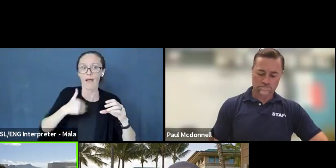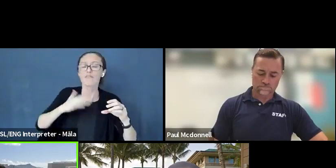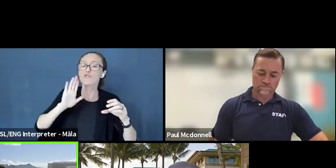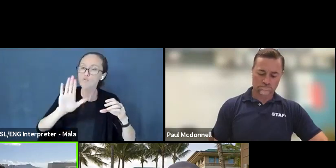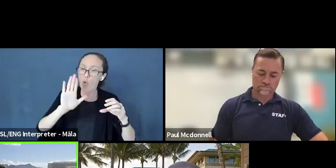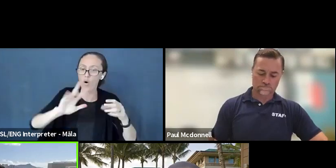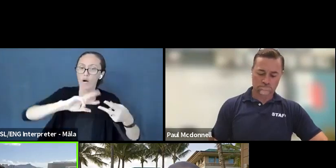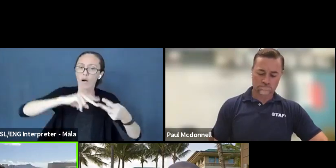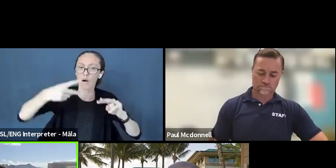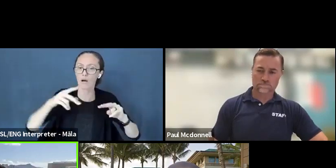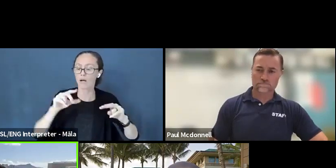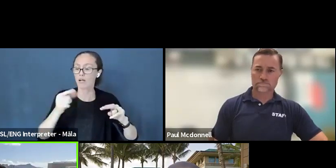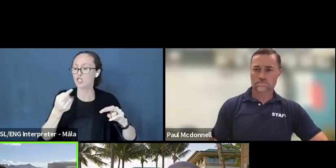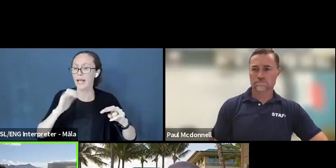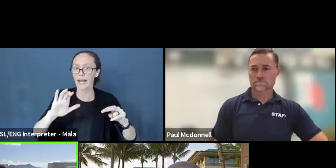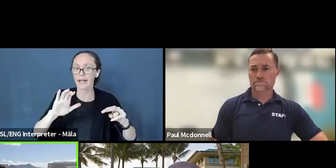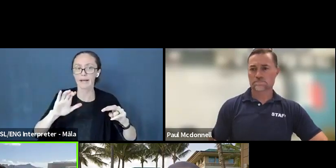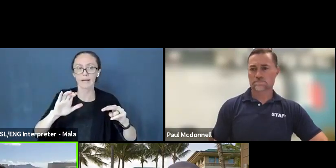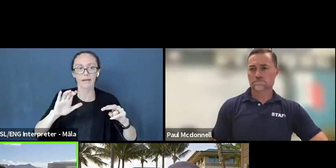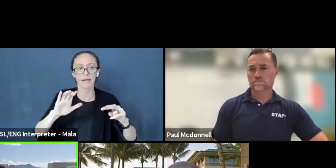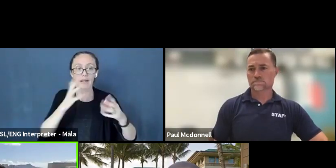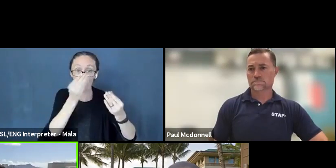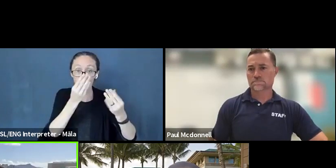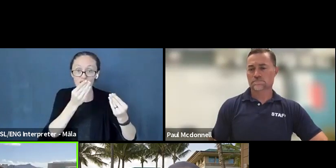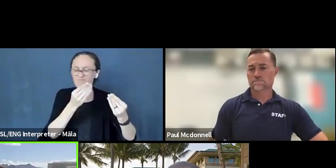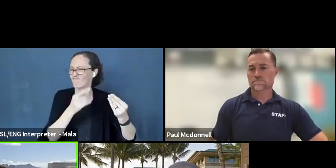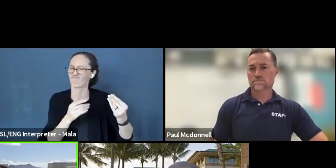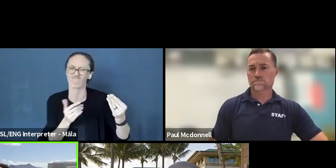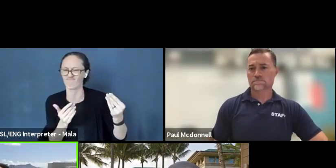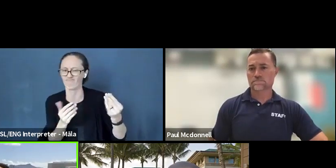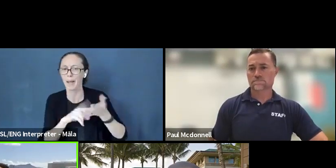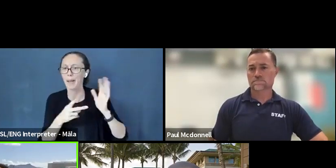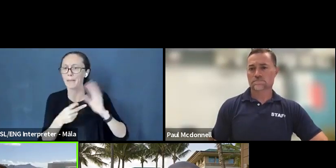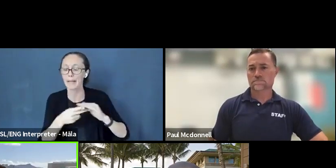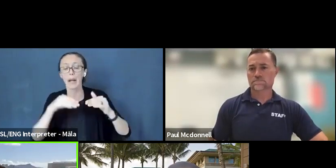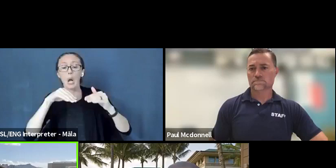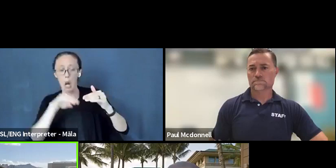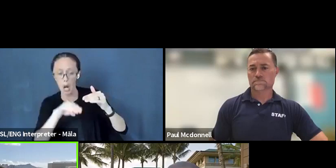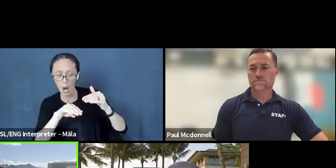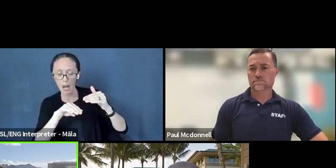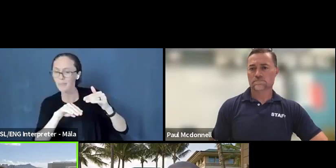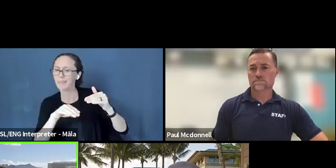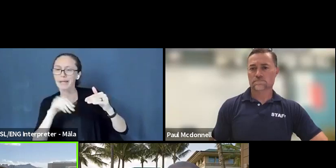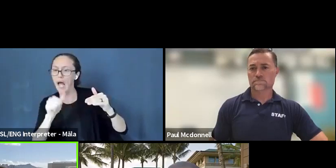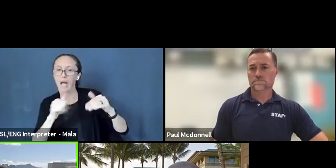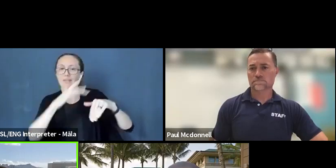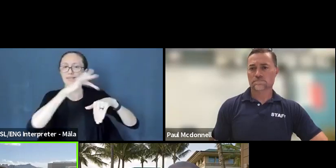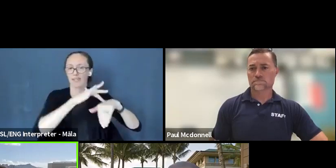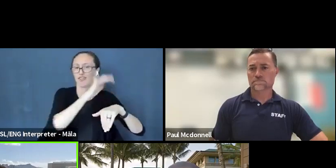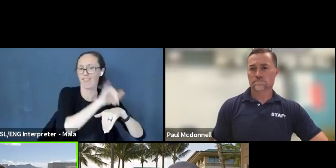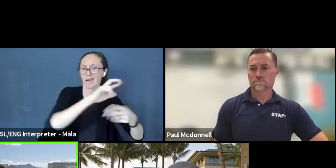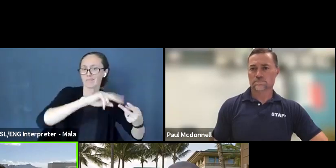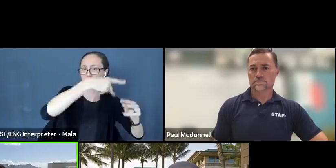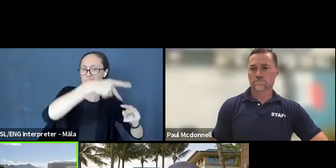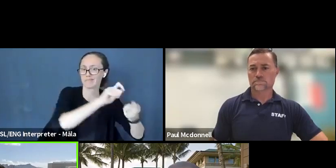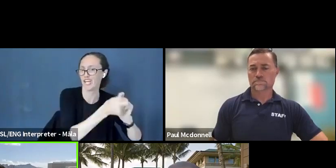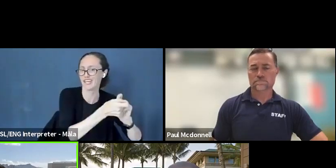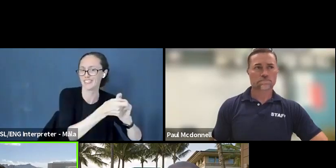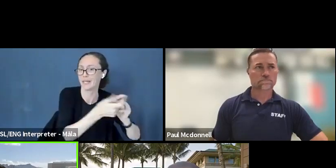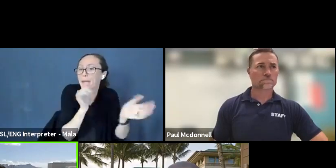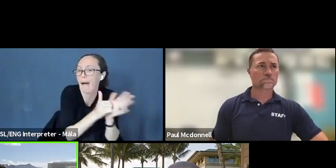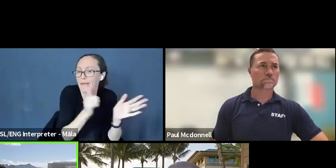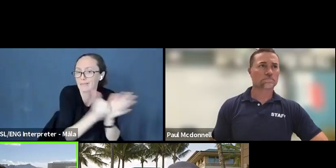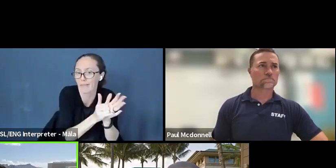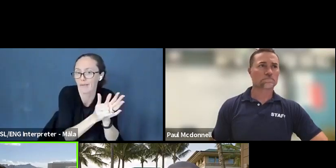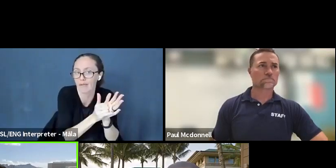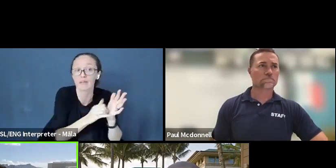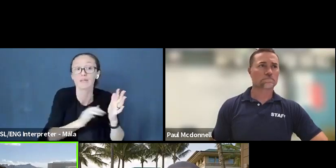And so there is no opportunity for that information to mix with your own genetic information.